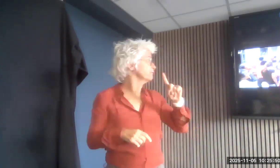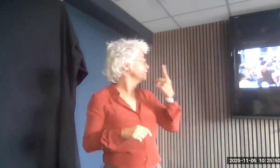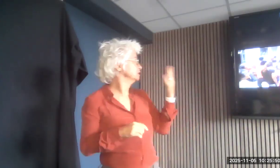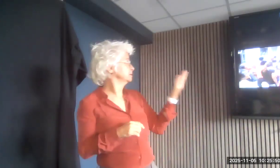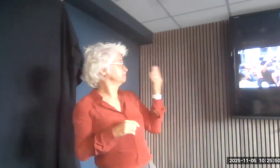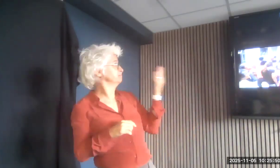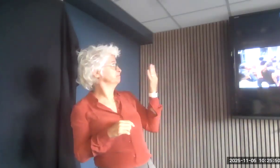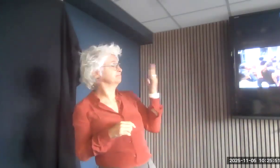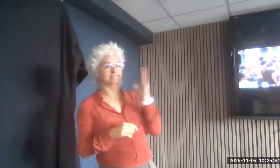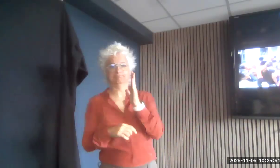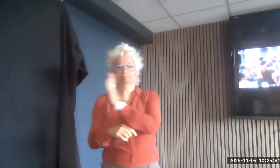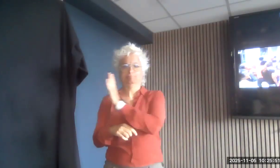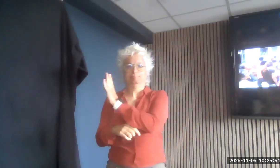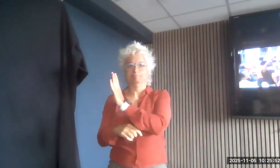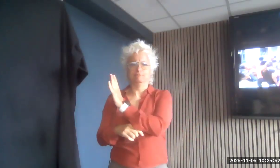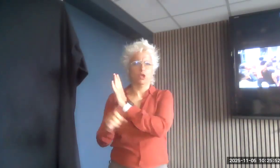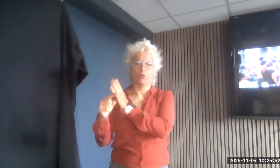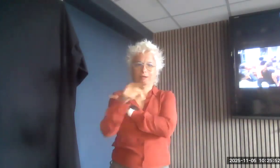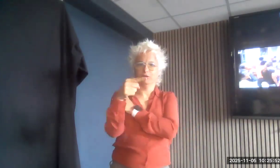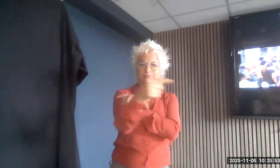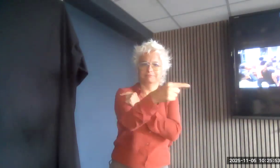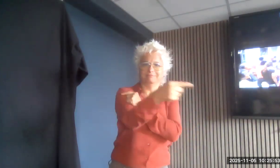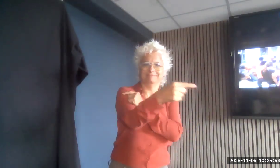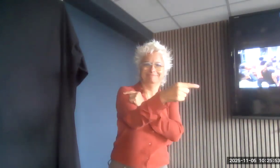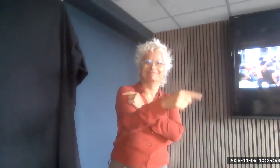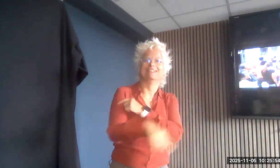So there's, a couple of images here you can, see on the slide.